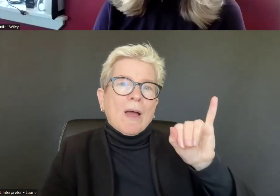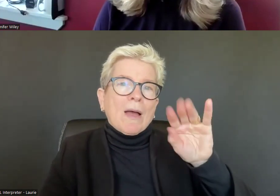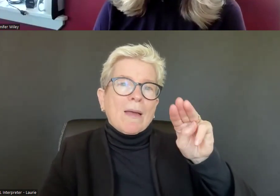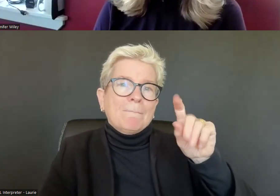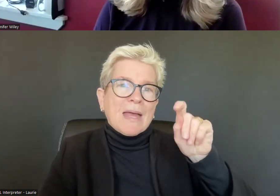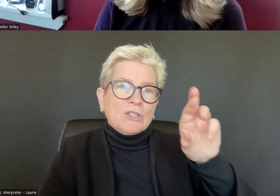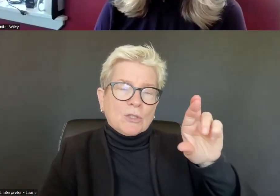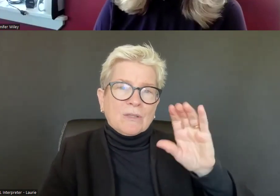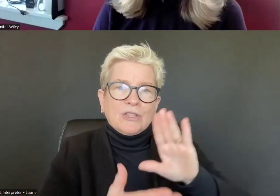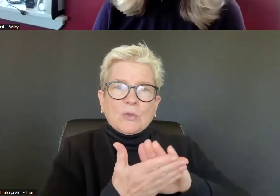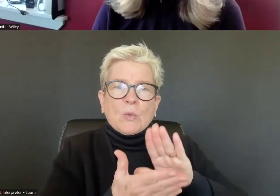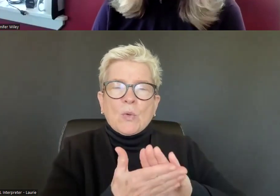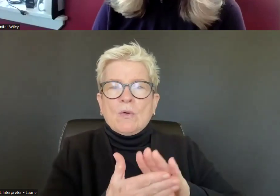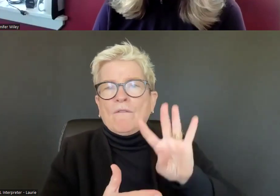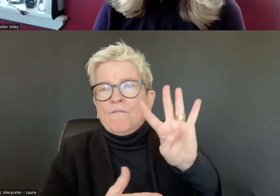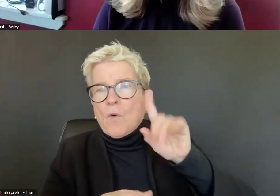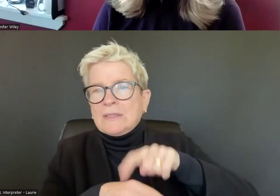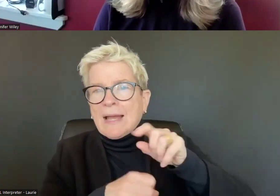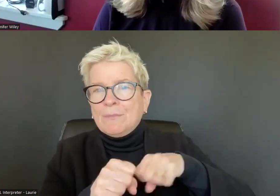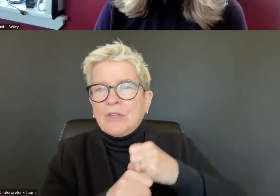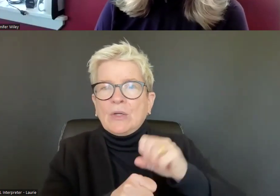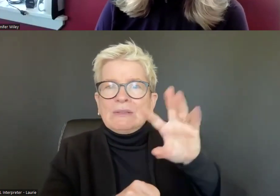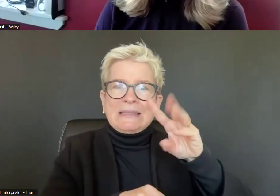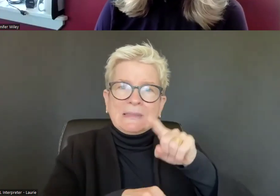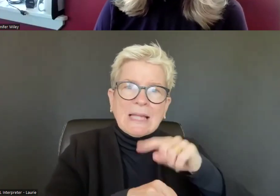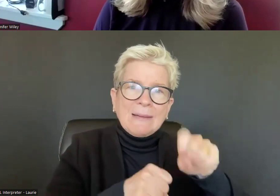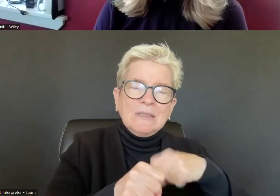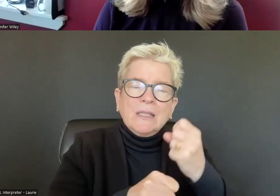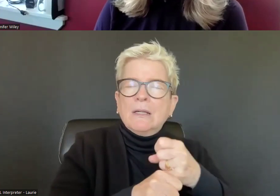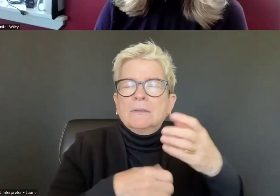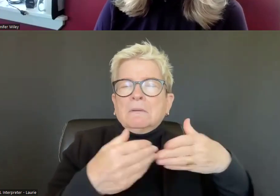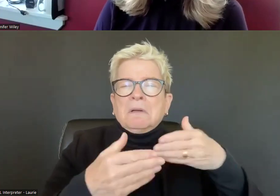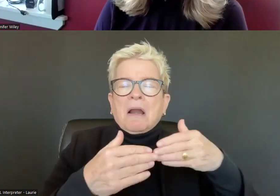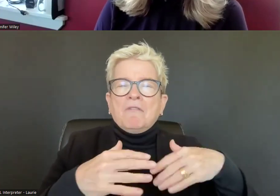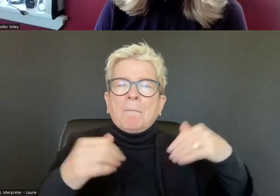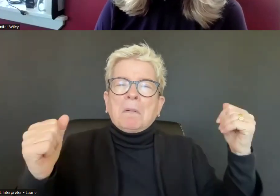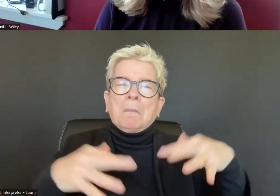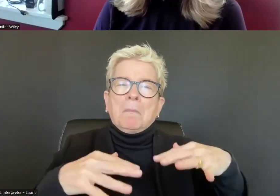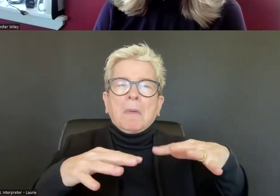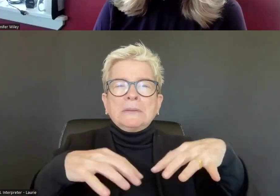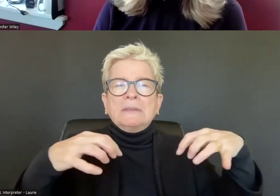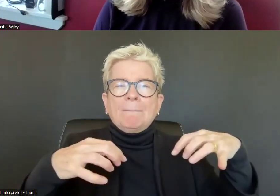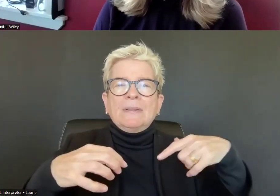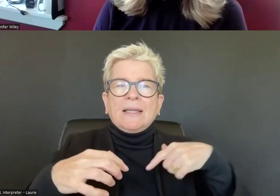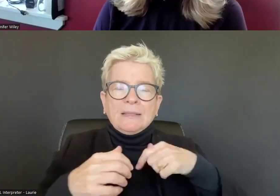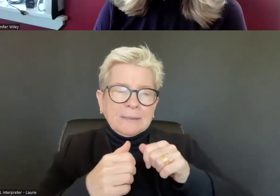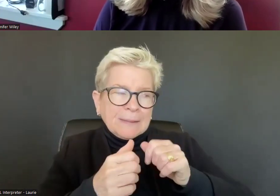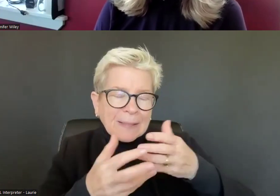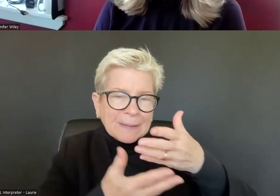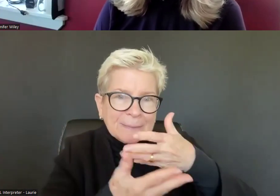a year you could do it six times a year but that's one um small way to start doing that and yes,